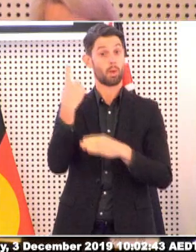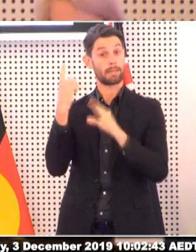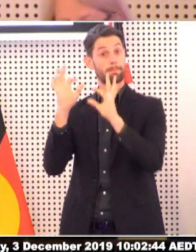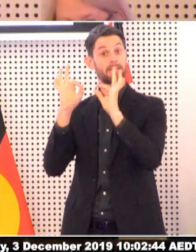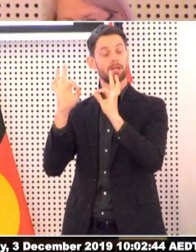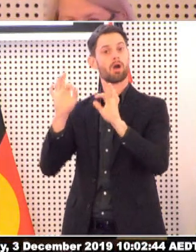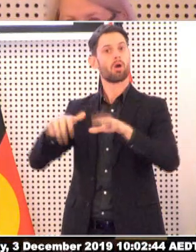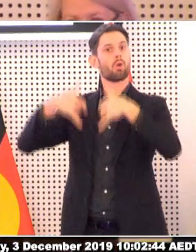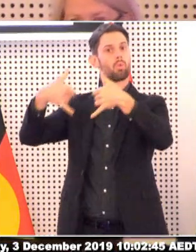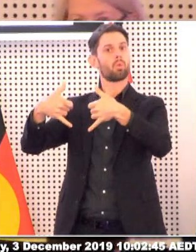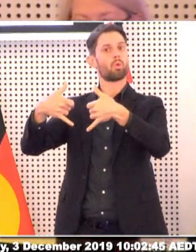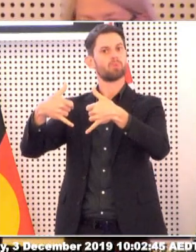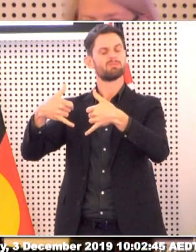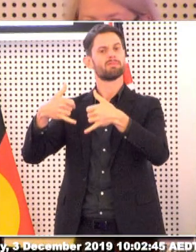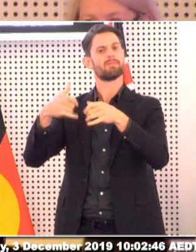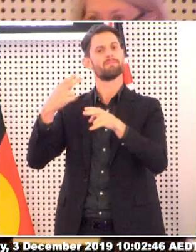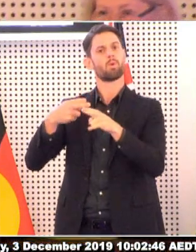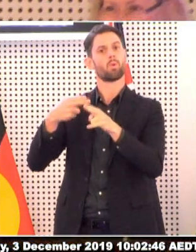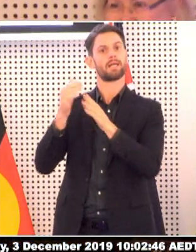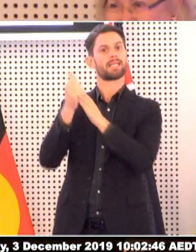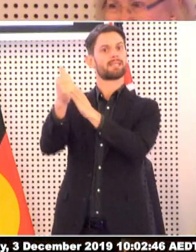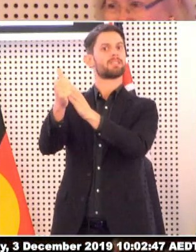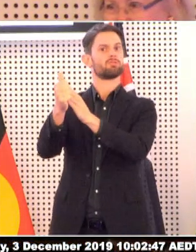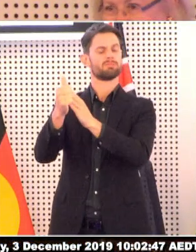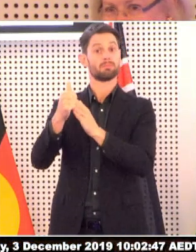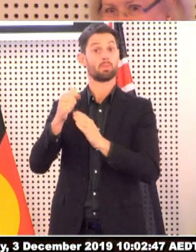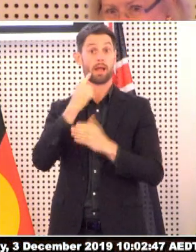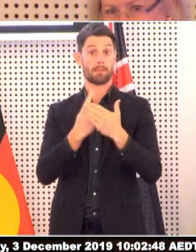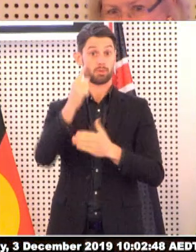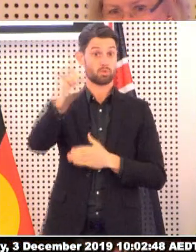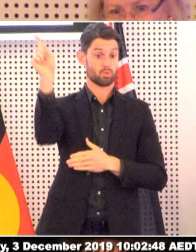broadcast via the internet, so I’m told, from 1 o’clock to 2.30 pm today.